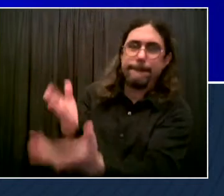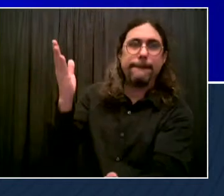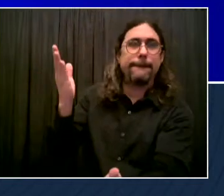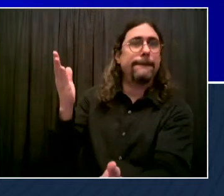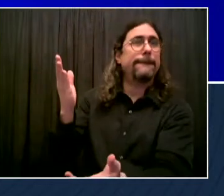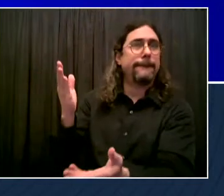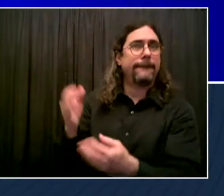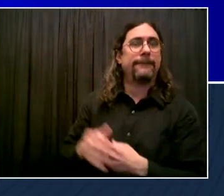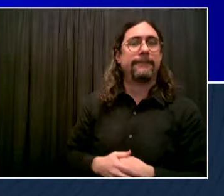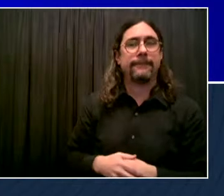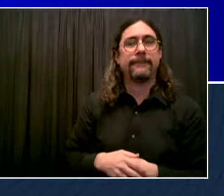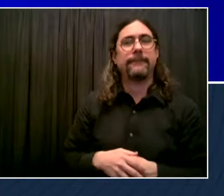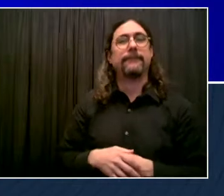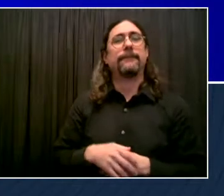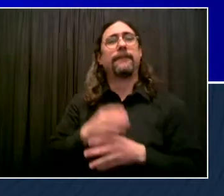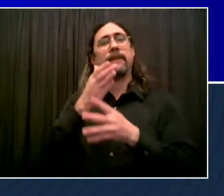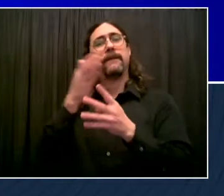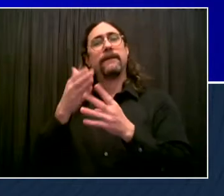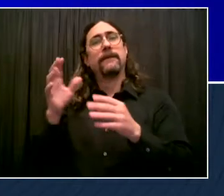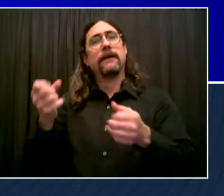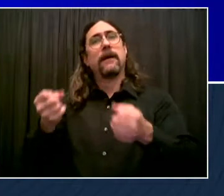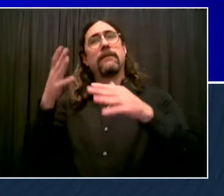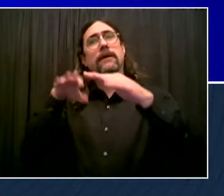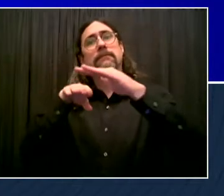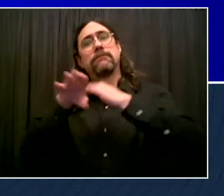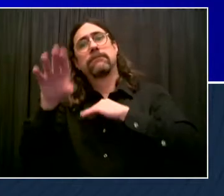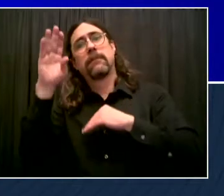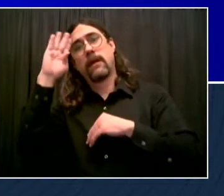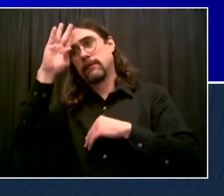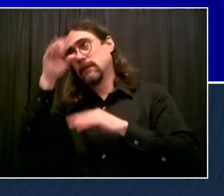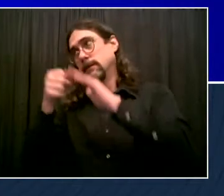WAY. WE STICK TO THE GUIDDNCAE THAT WE CAN WORKING WE